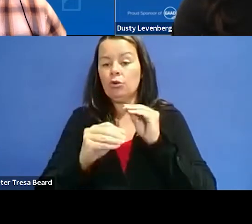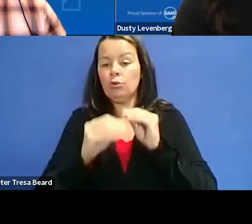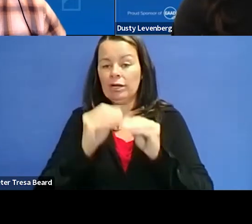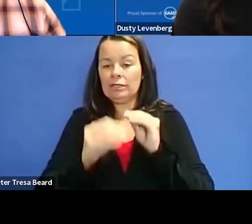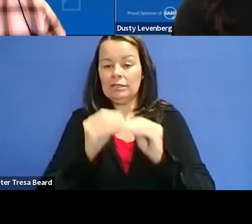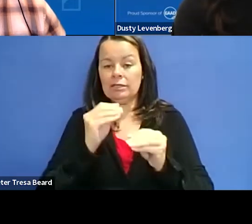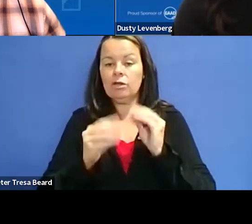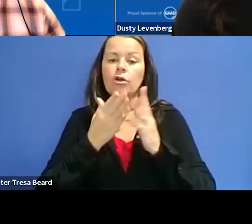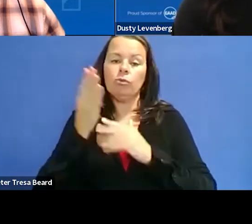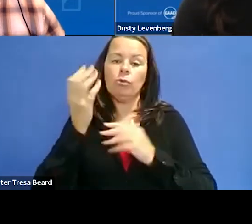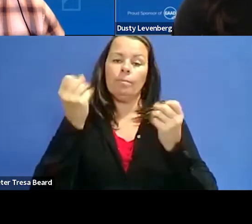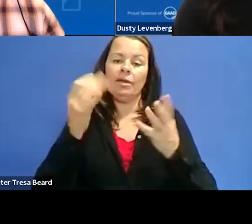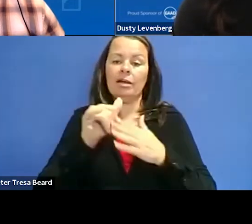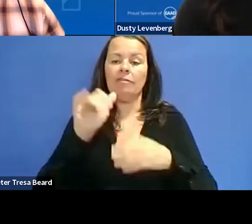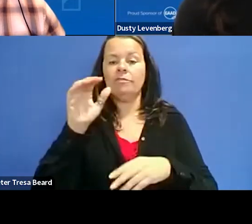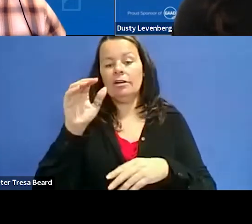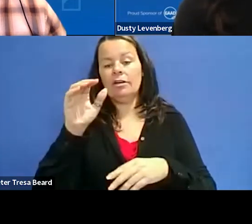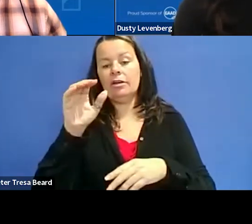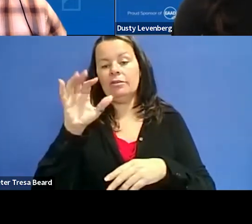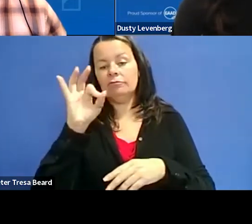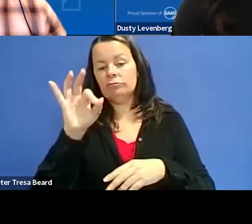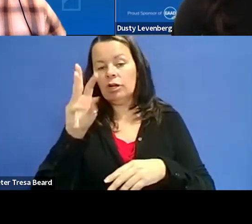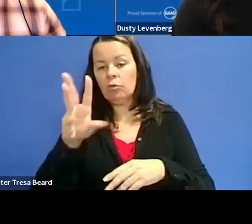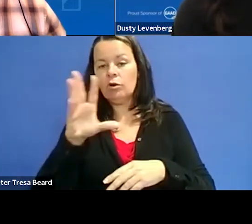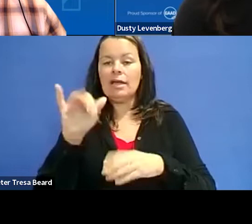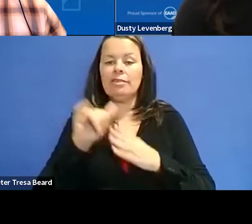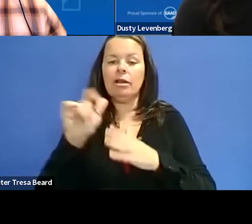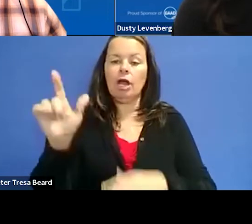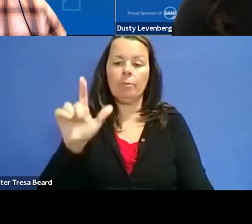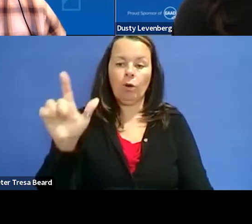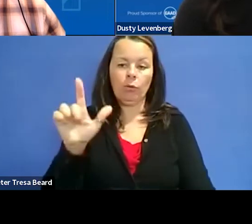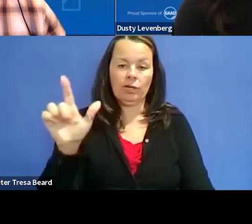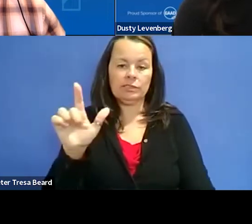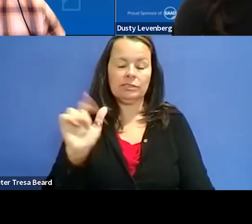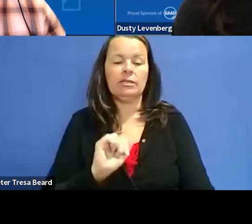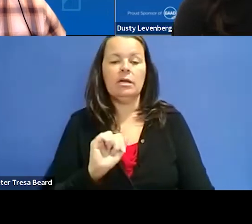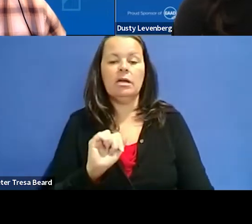many of the frameworks and libraries. And -- yeah.